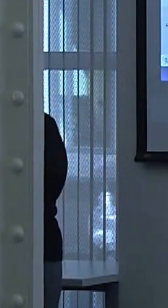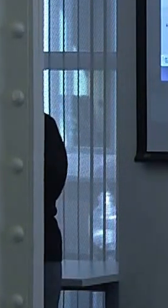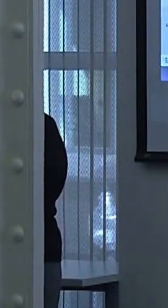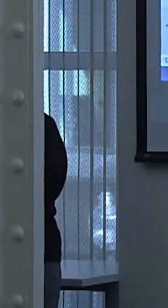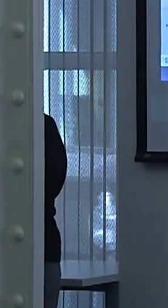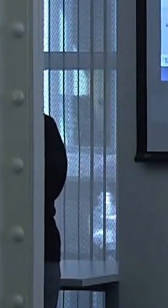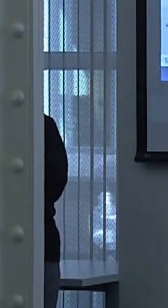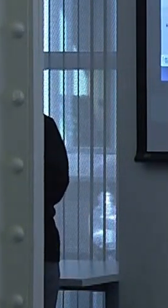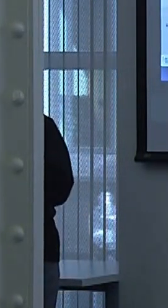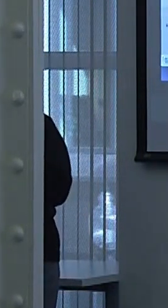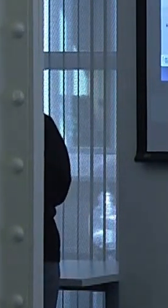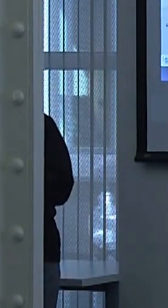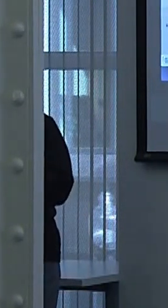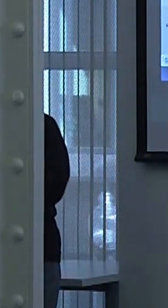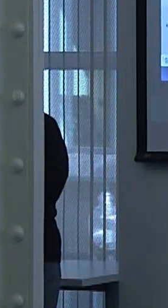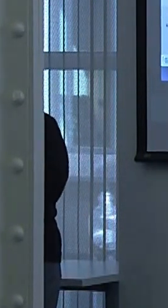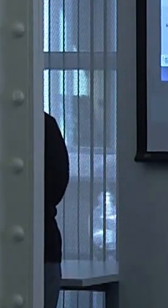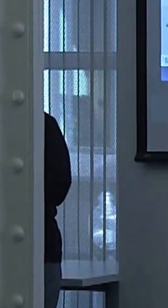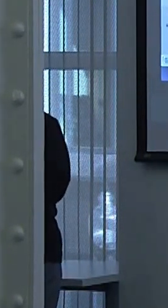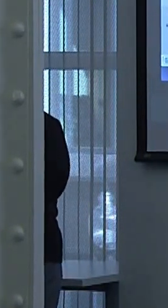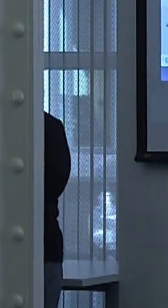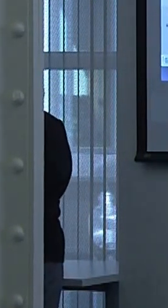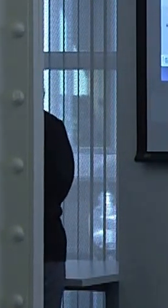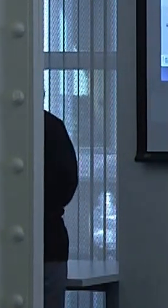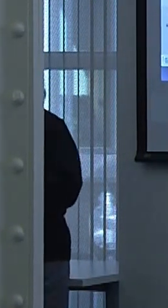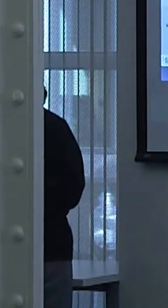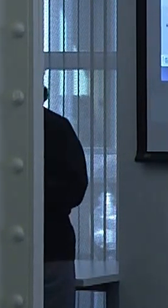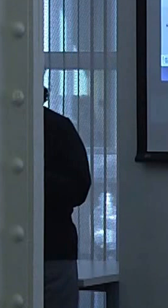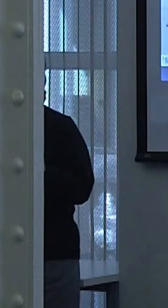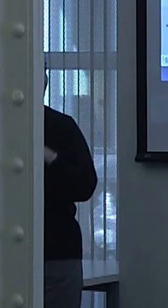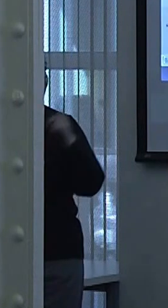and in front of me are my grandparents, mi abuelos,